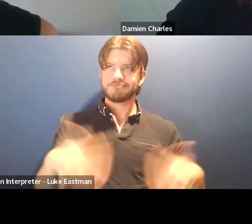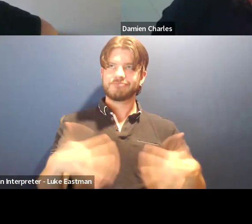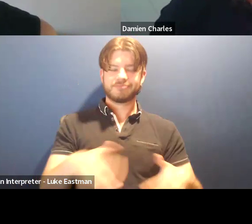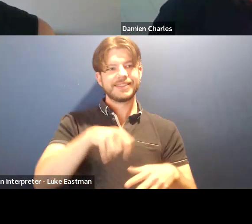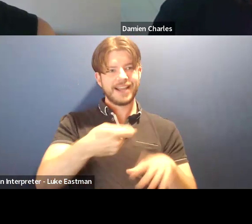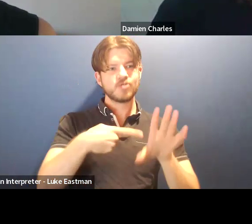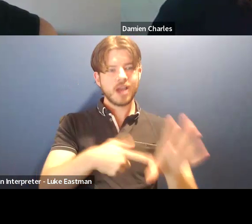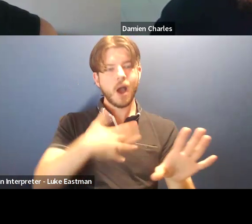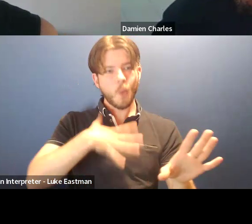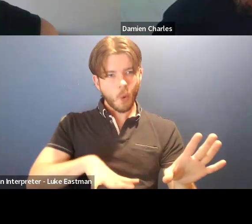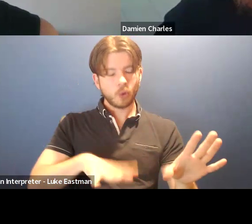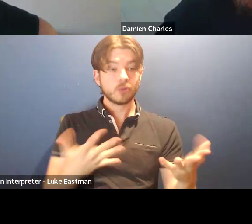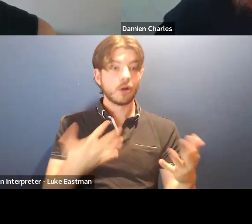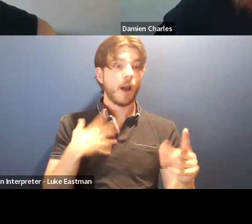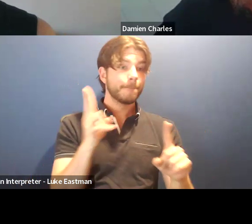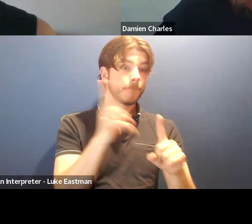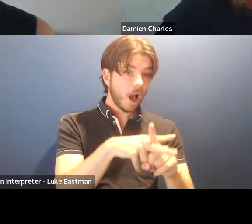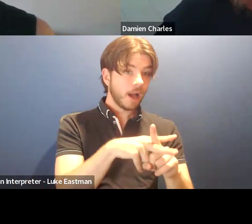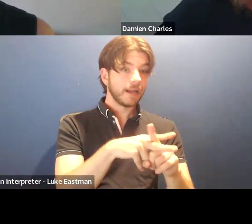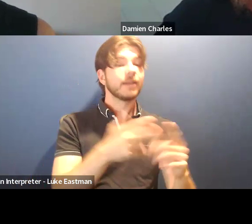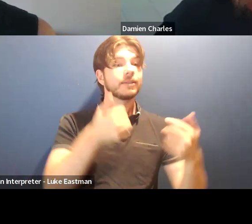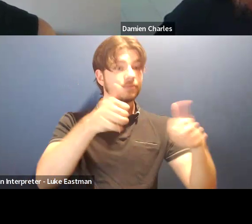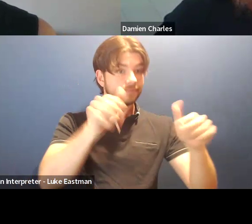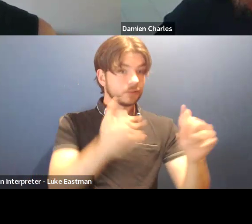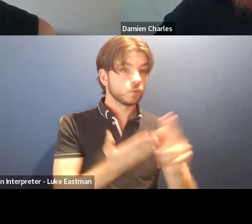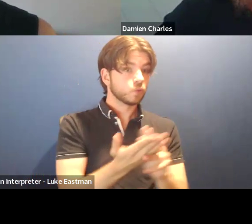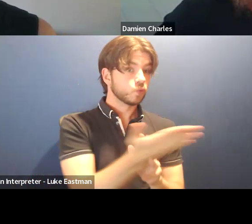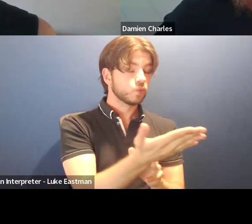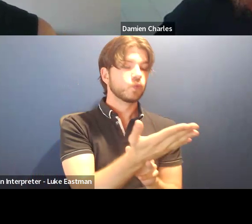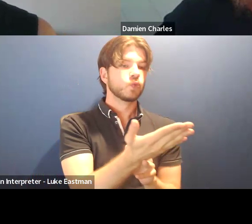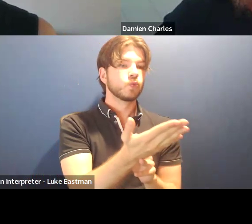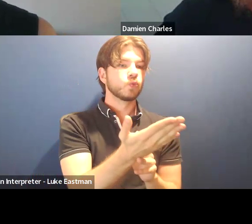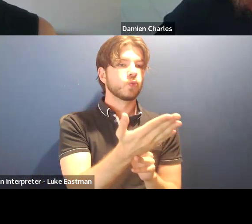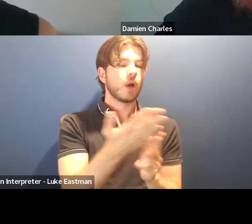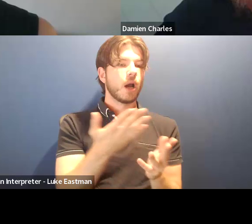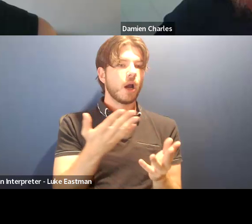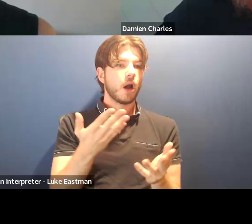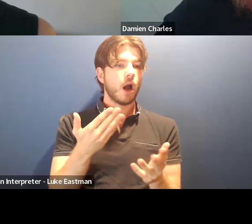applied for the Youth Council role. I got